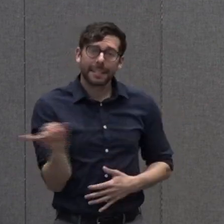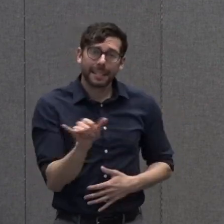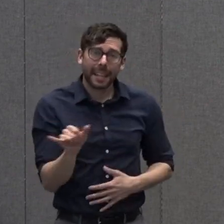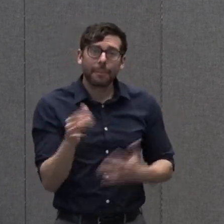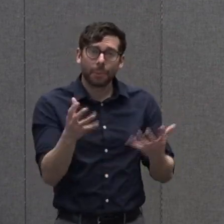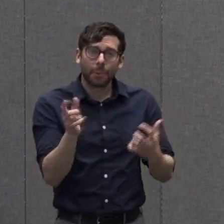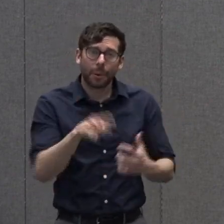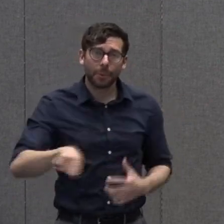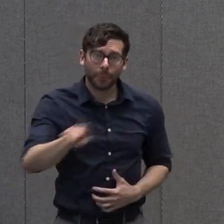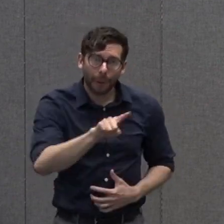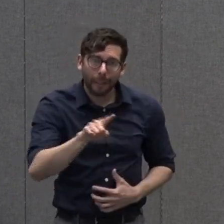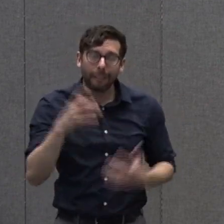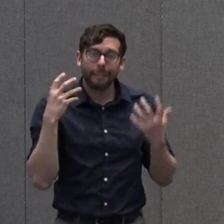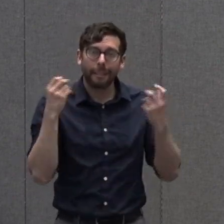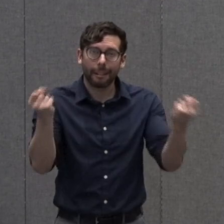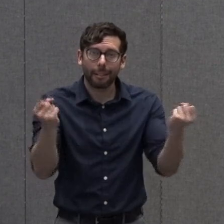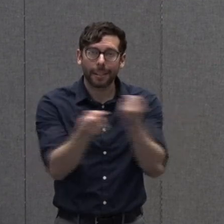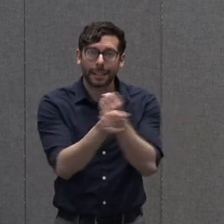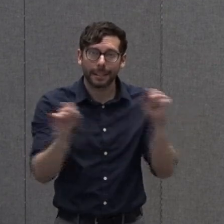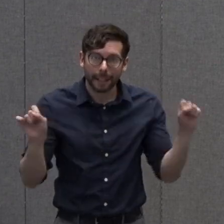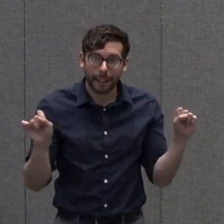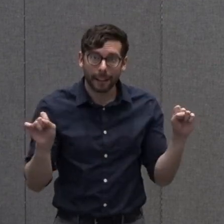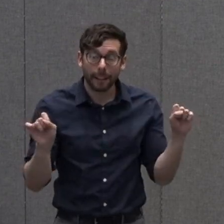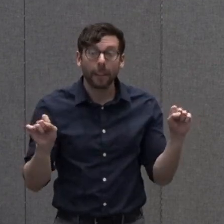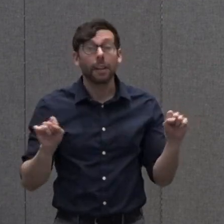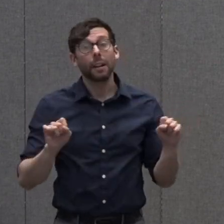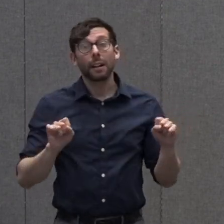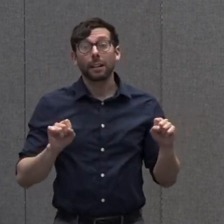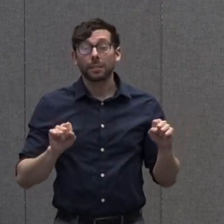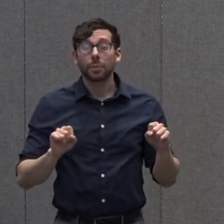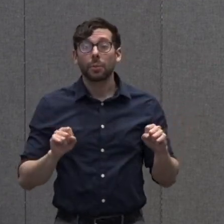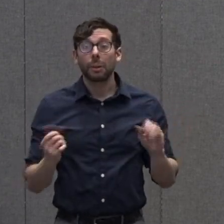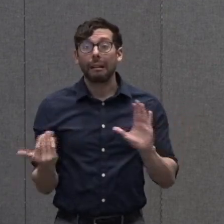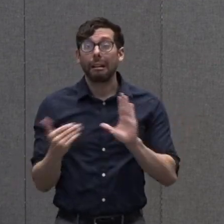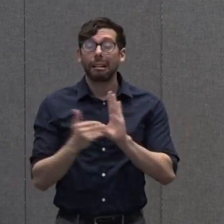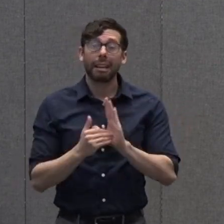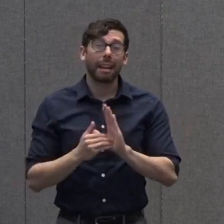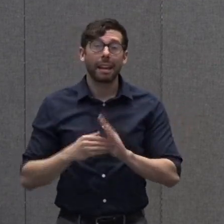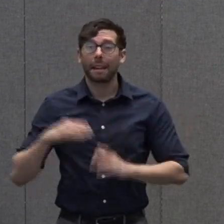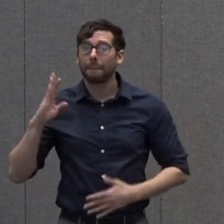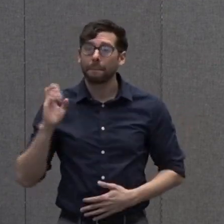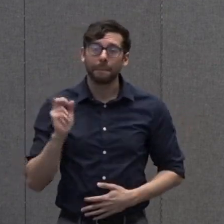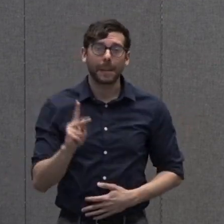And when we're all back together, face to face again, back in school, we'll have an opportunity